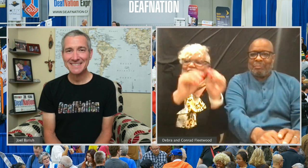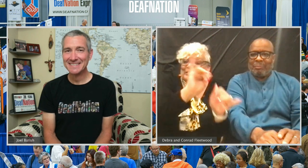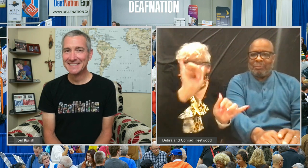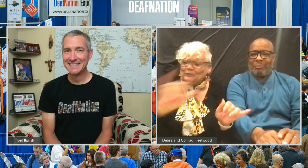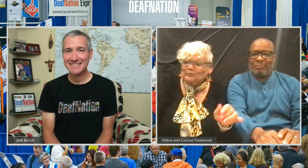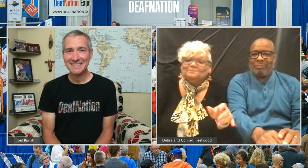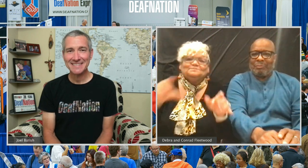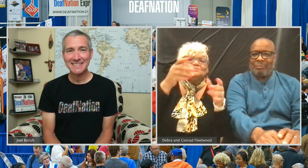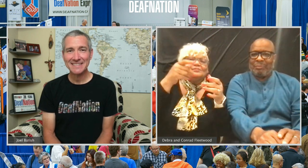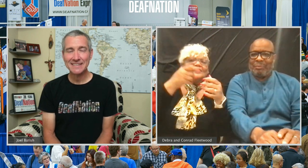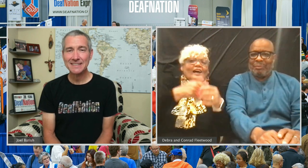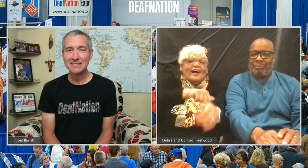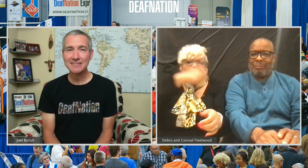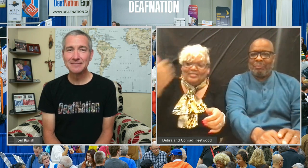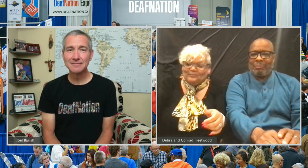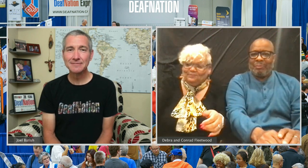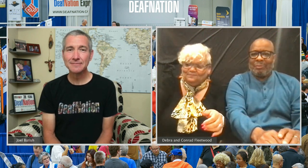And also, another thing.